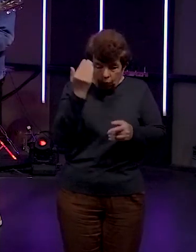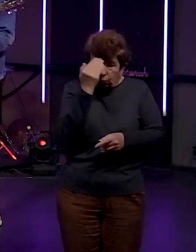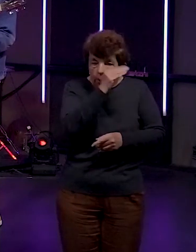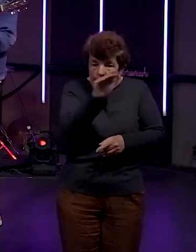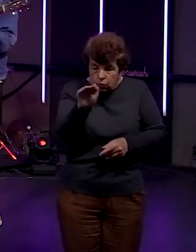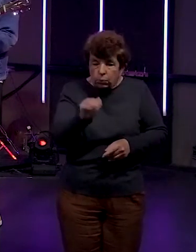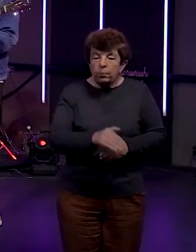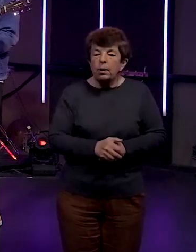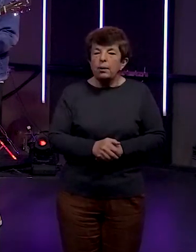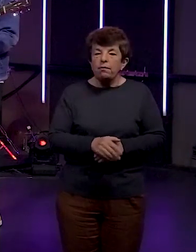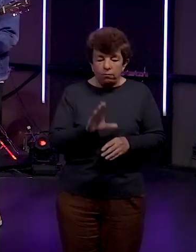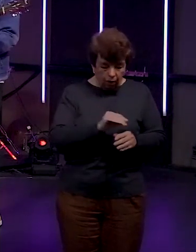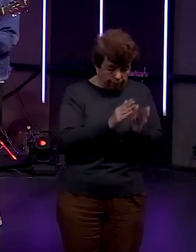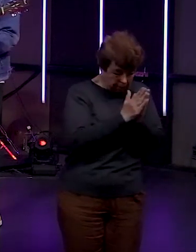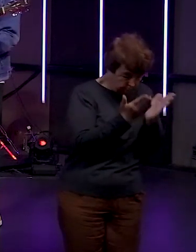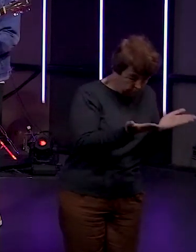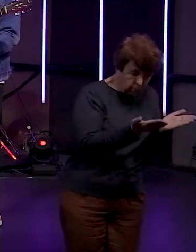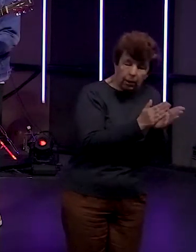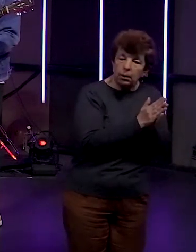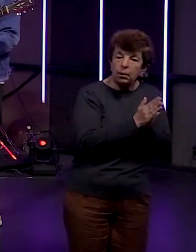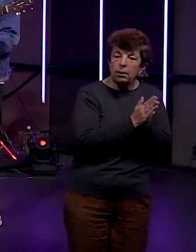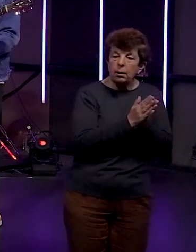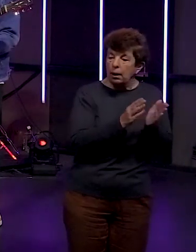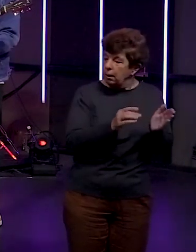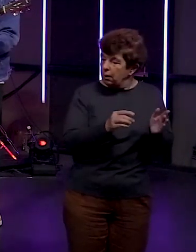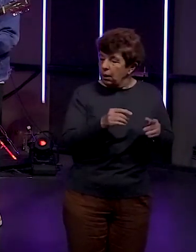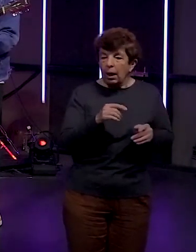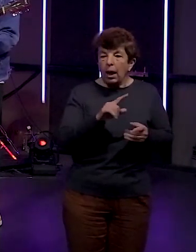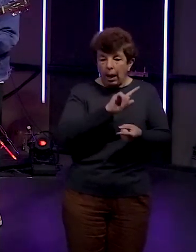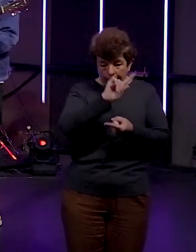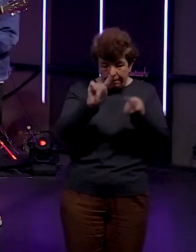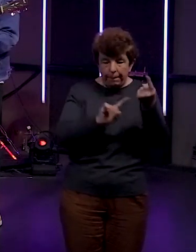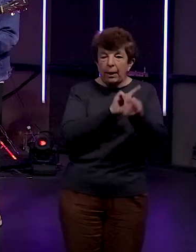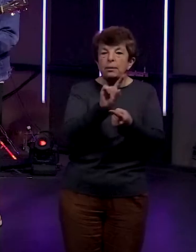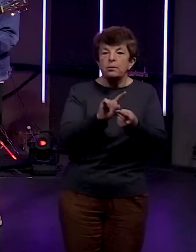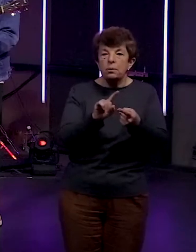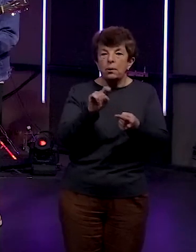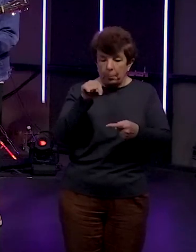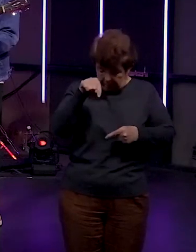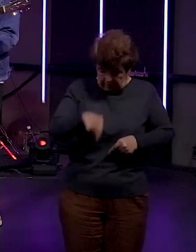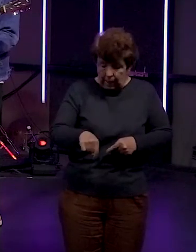from the newsletter - one is that our service will resume here in the church